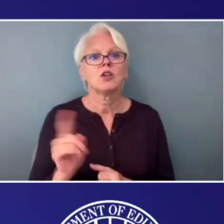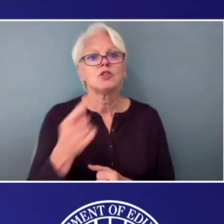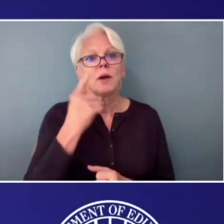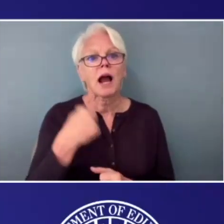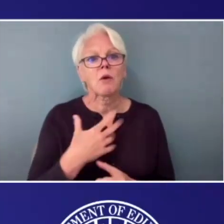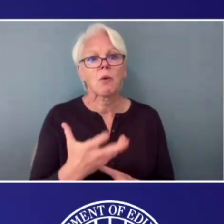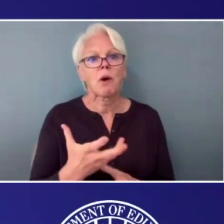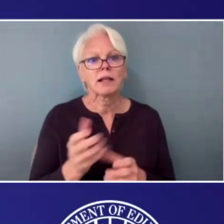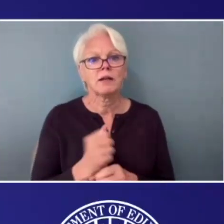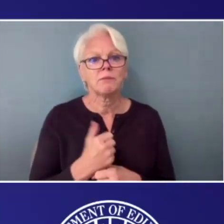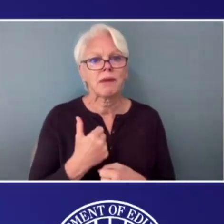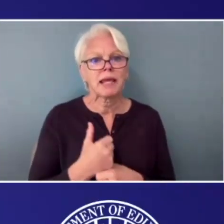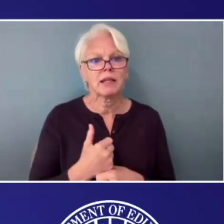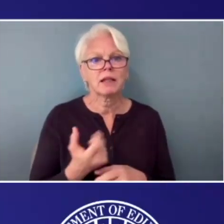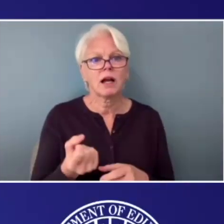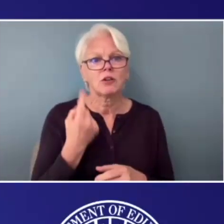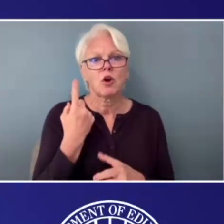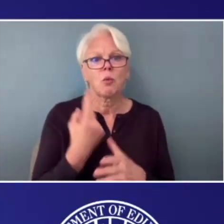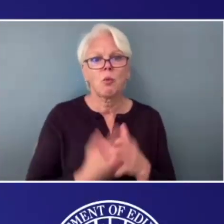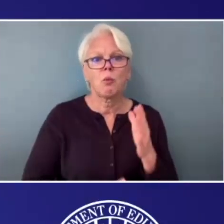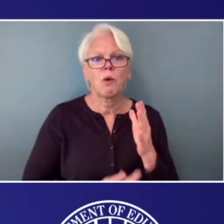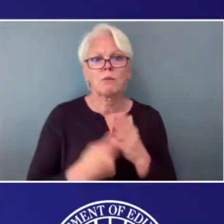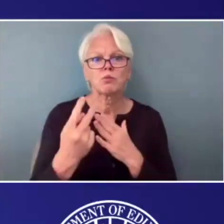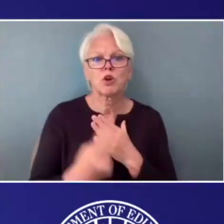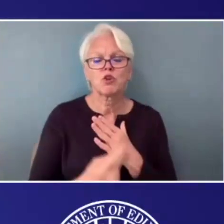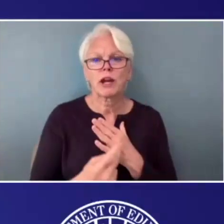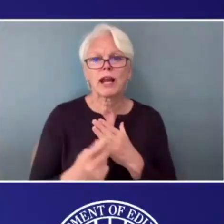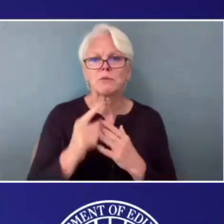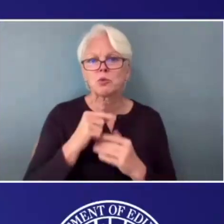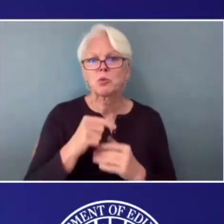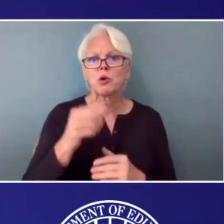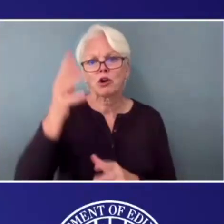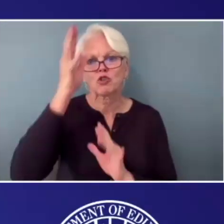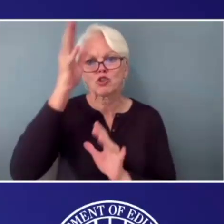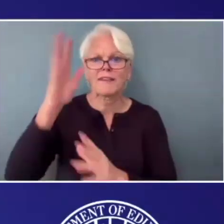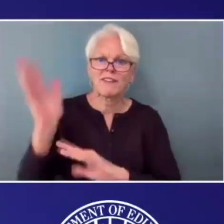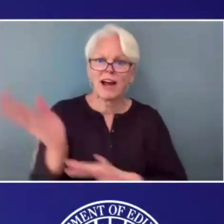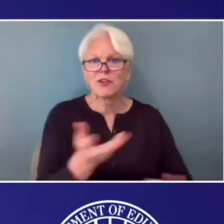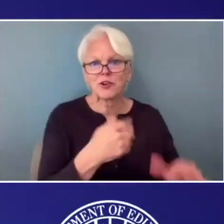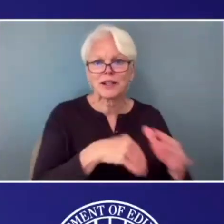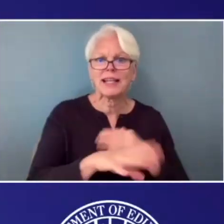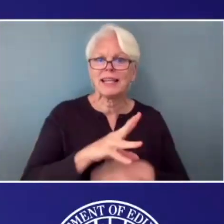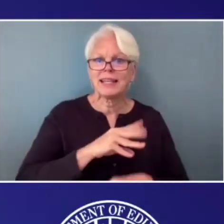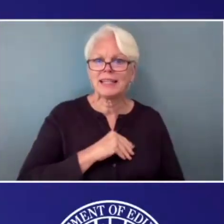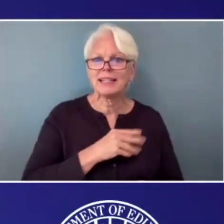understand what programs were grandfathered in and which ones weren't, and I think my question was related to,